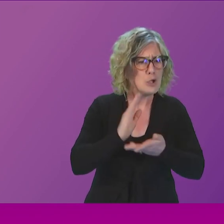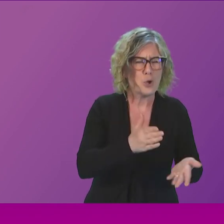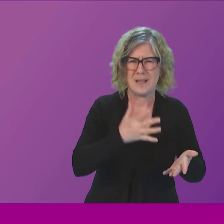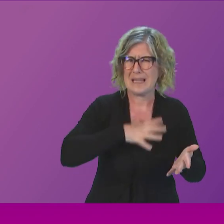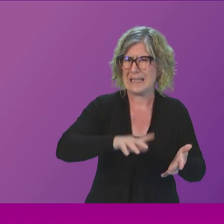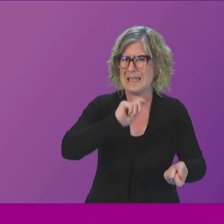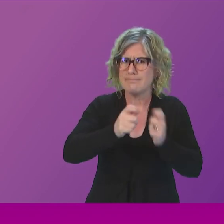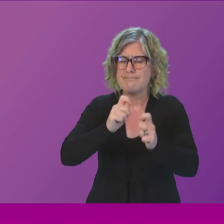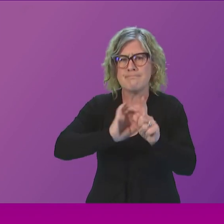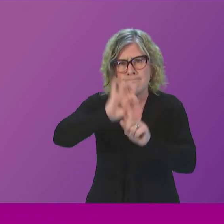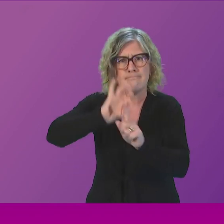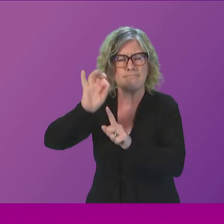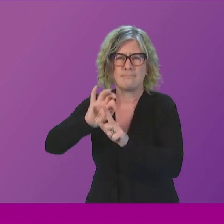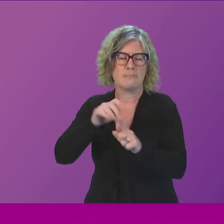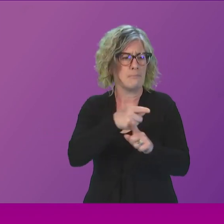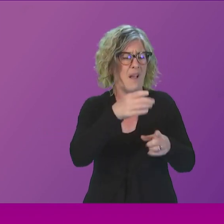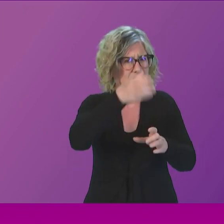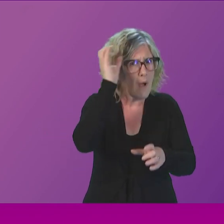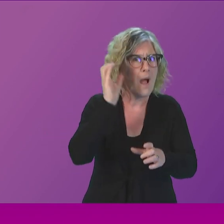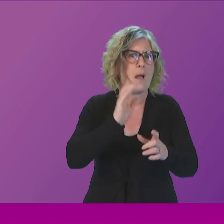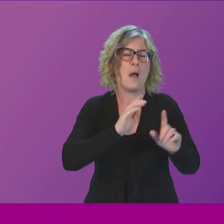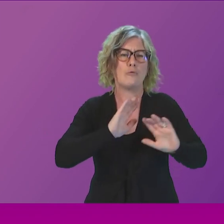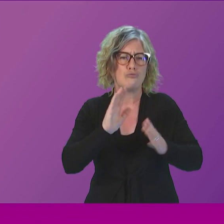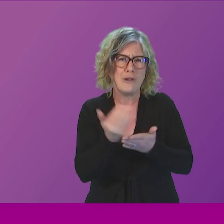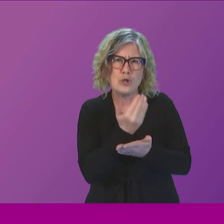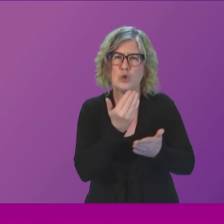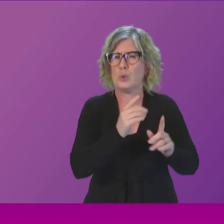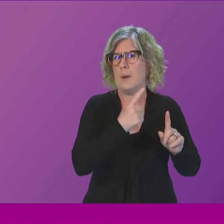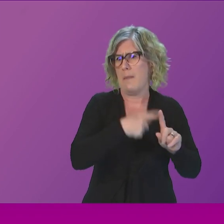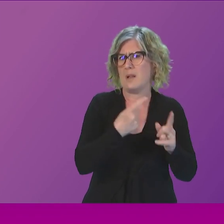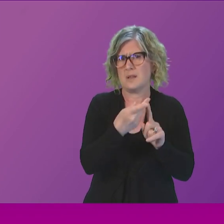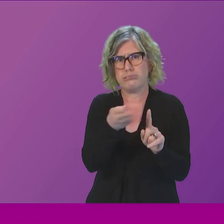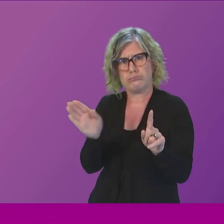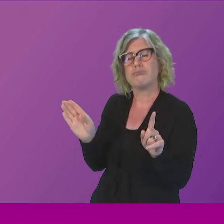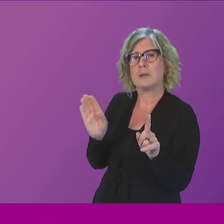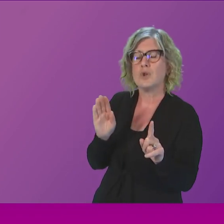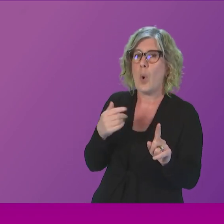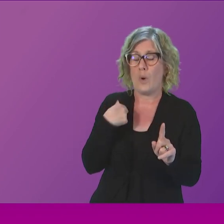It is right that, in common with all public bodies in Scotland, the SFRS continues to